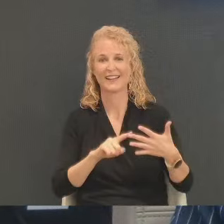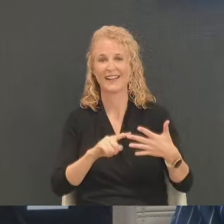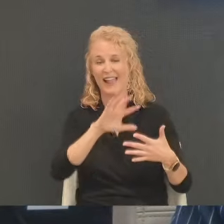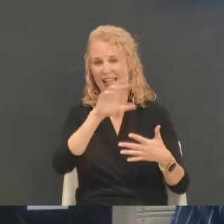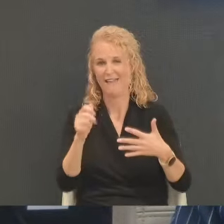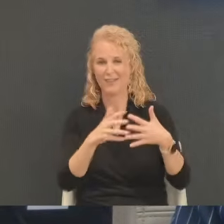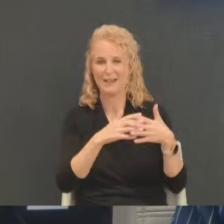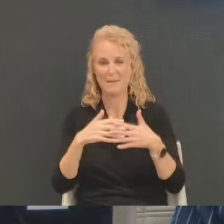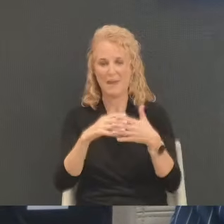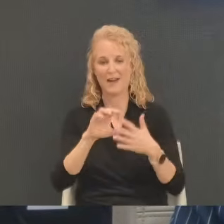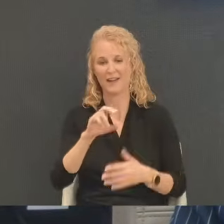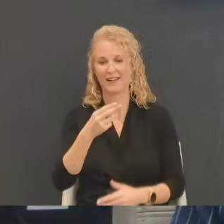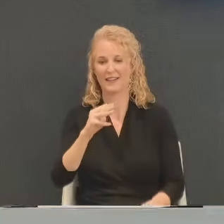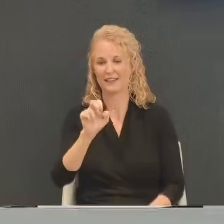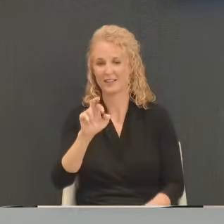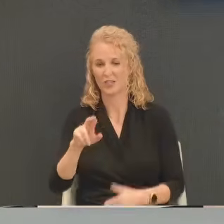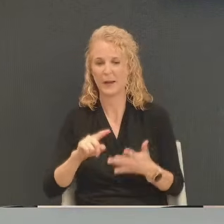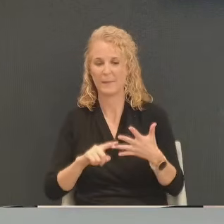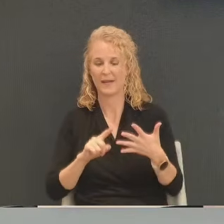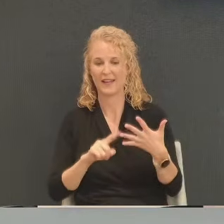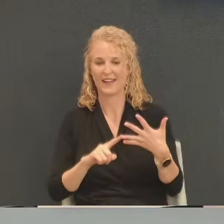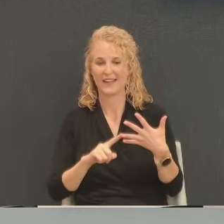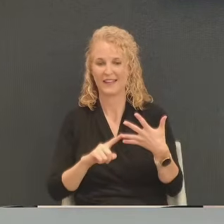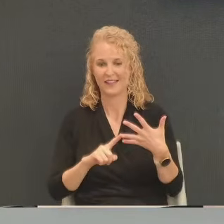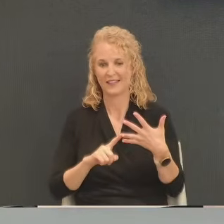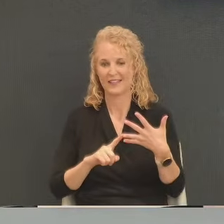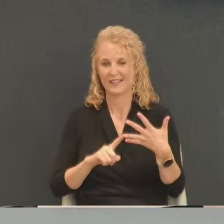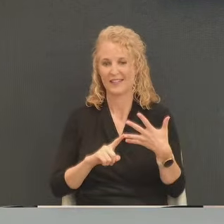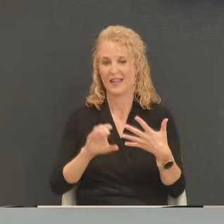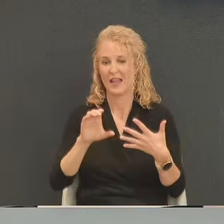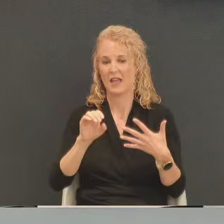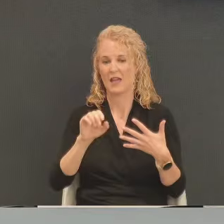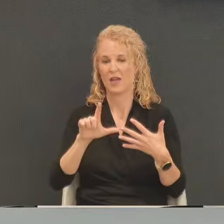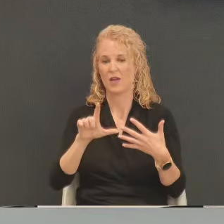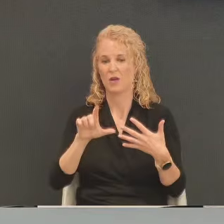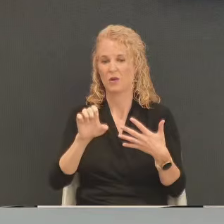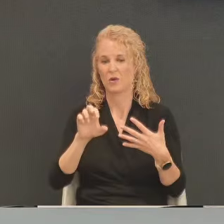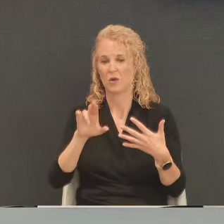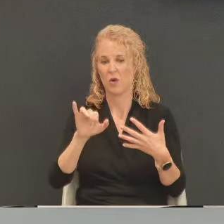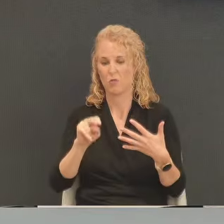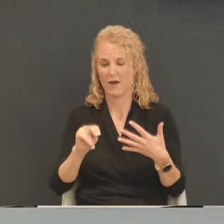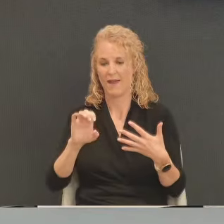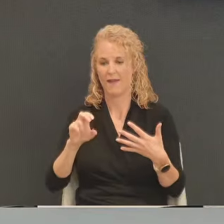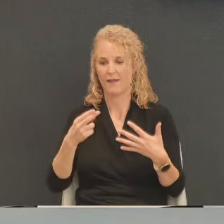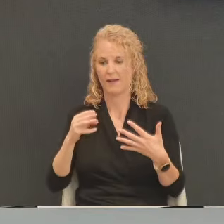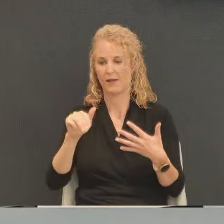Chamber, and Carrie Roberts with the Cole Rain Township Chamber who gave some great information.